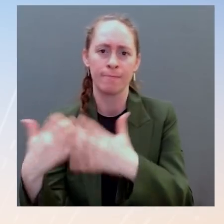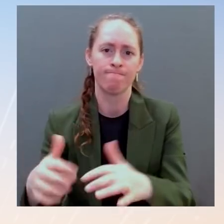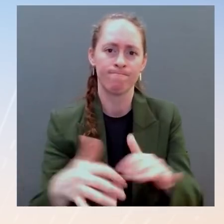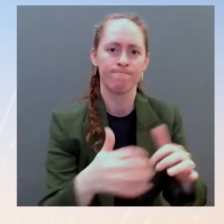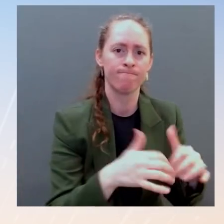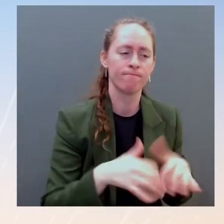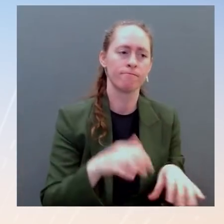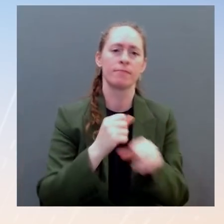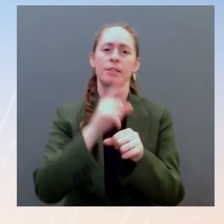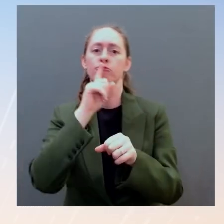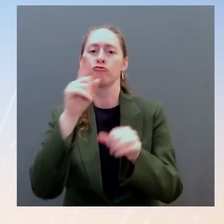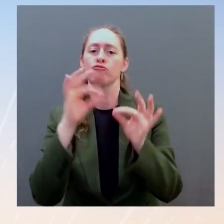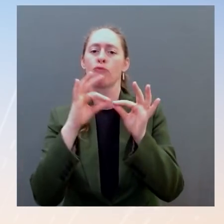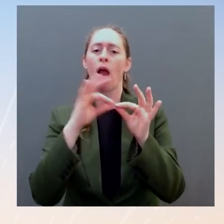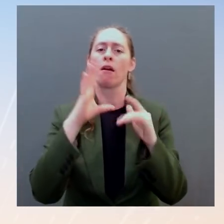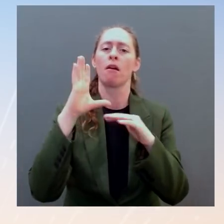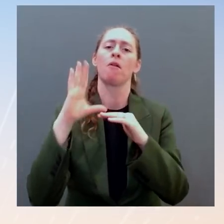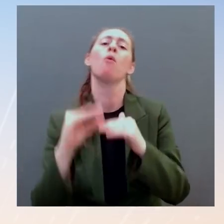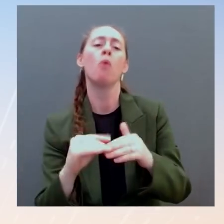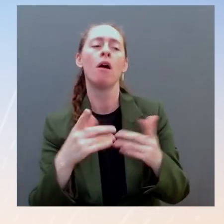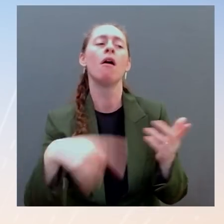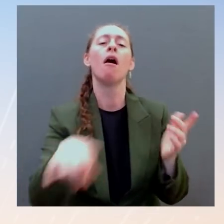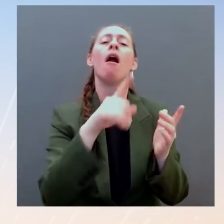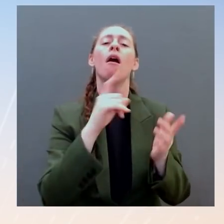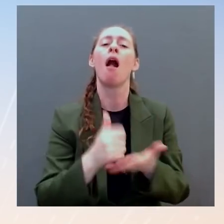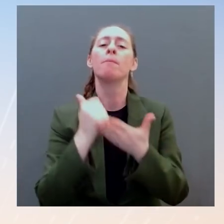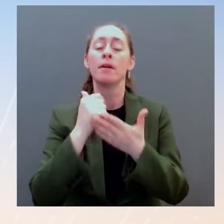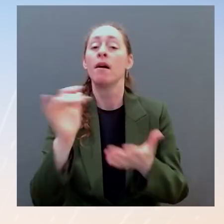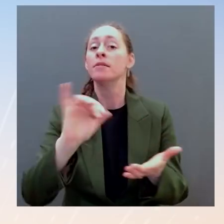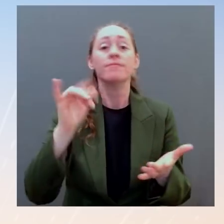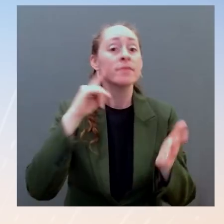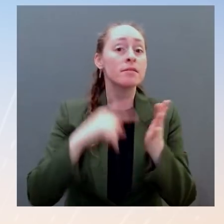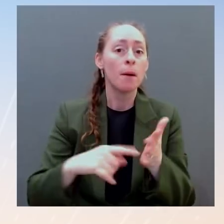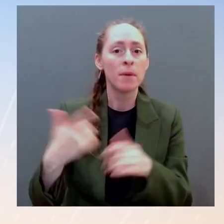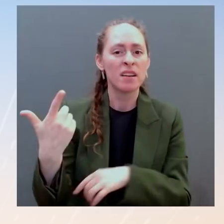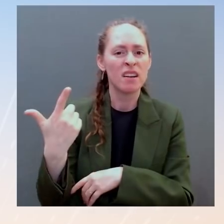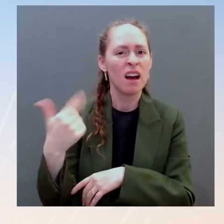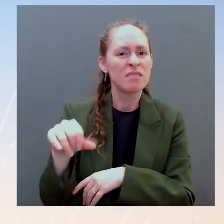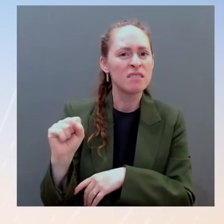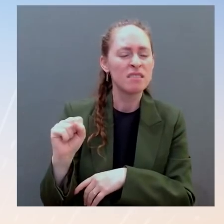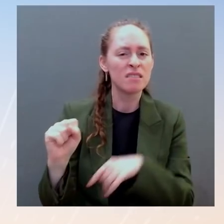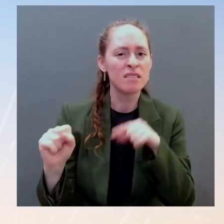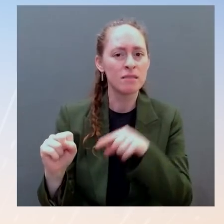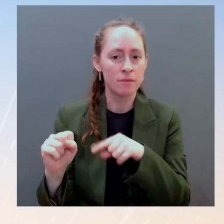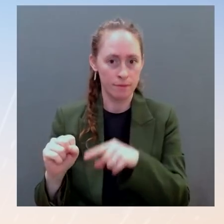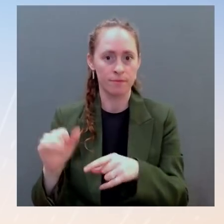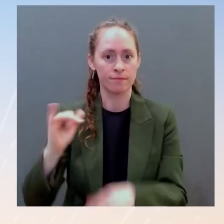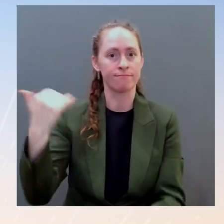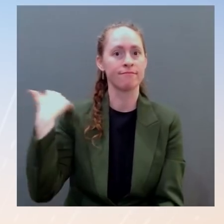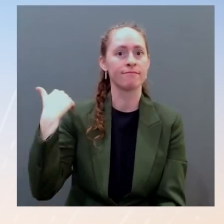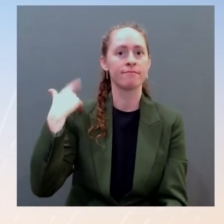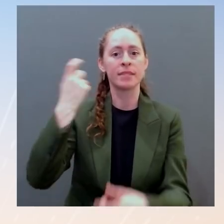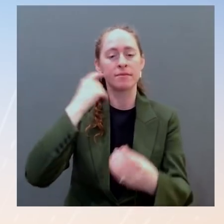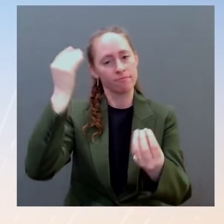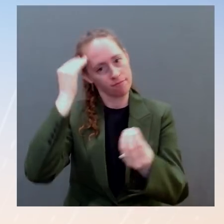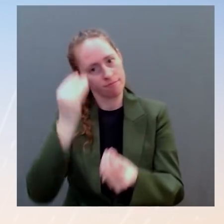Whether it's gas prices -- obviously, he made an announcement to tap the Strategic Petroleum Reserve; led the global release --